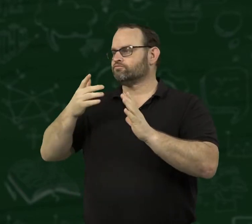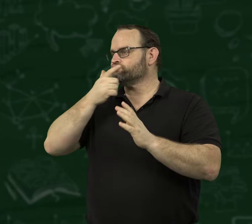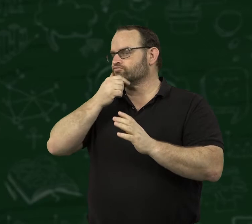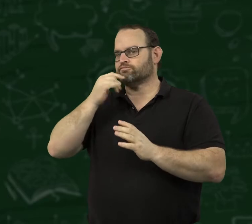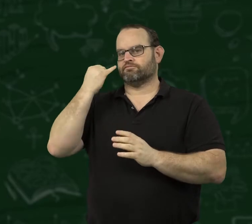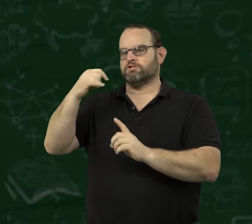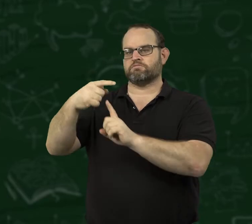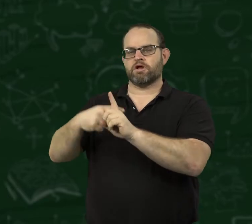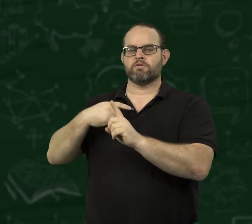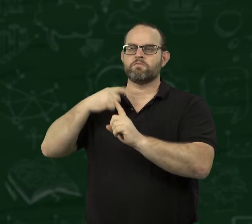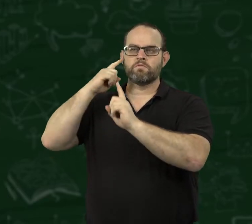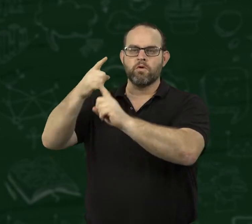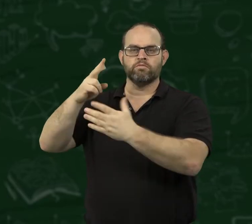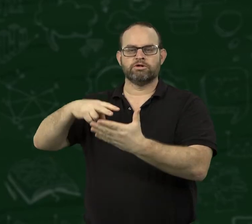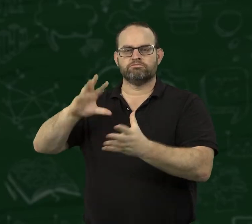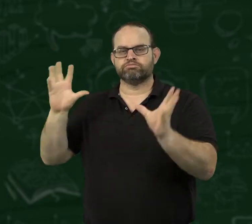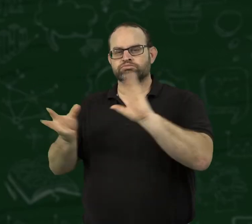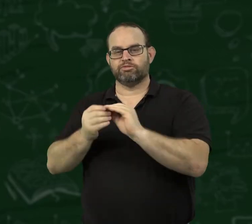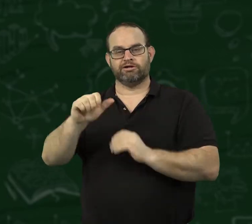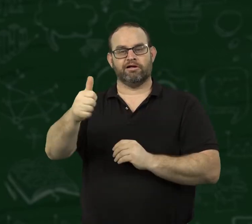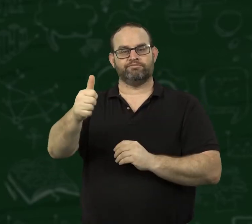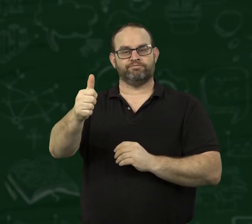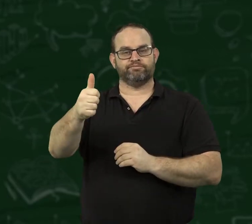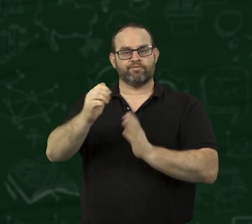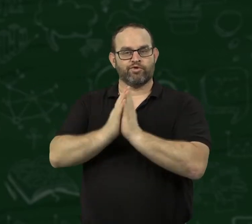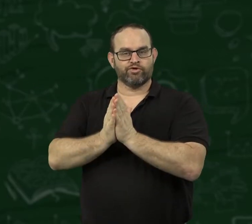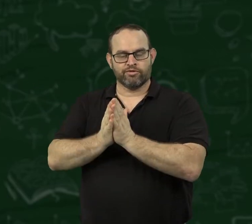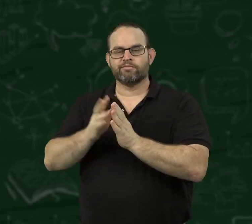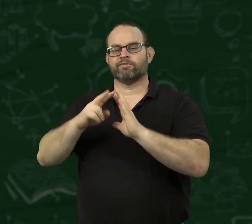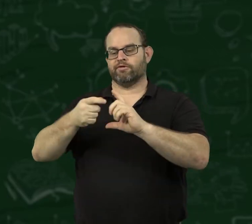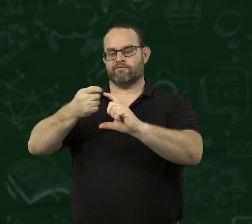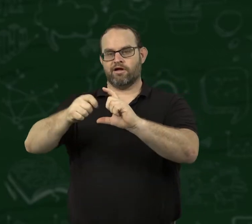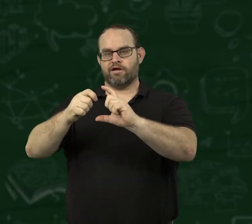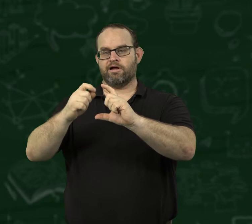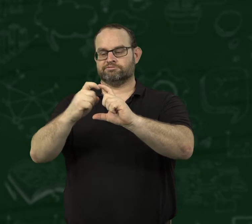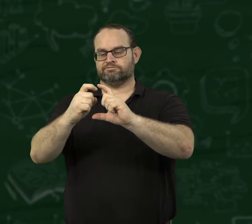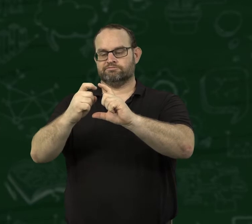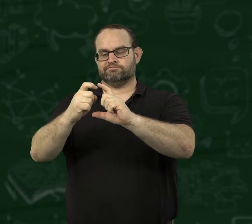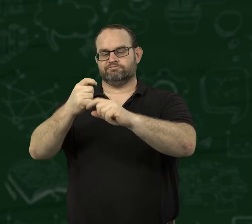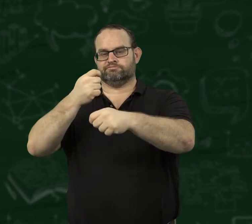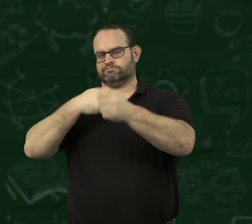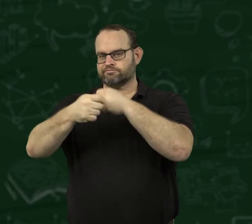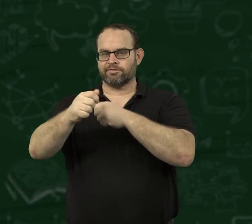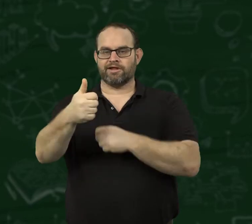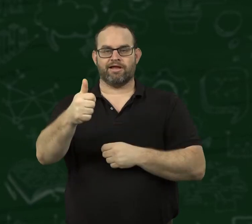If your goal for the month is to read 10 books, your variable would be replaced with the number 10.